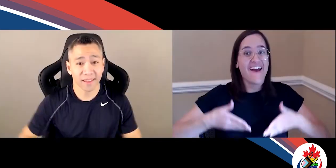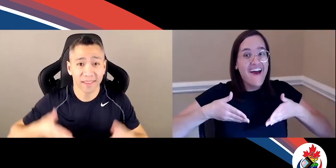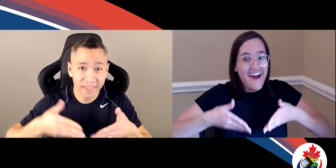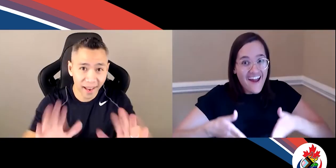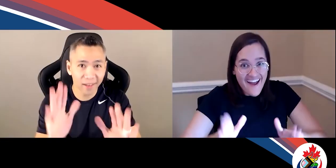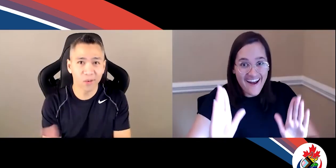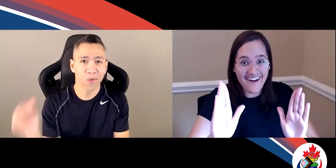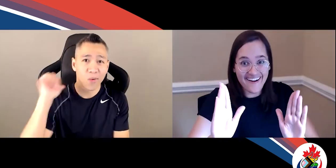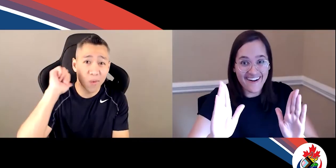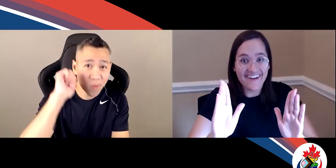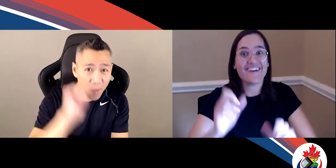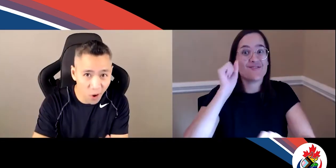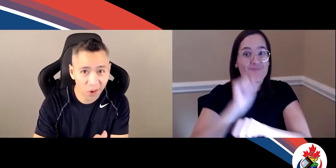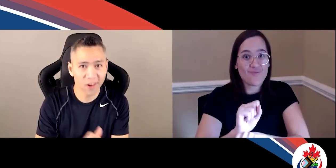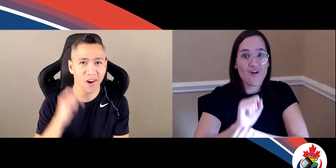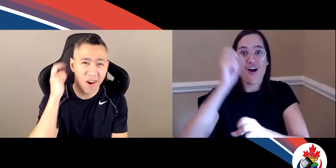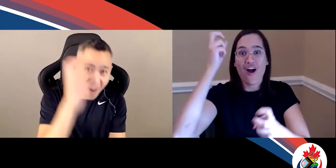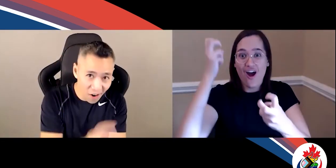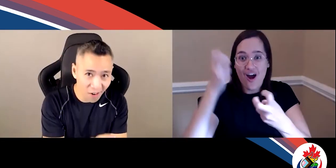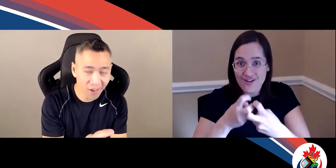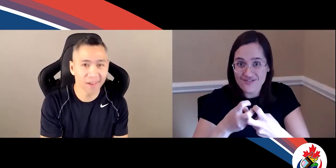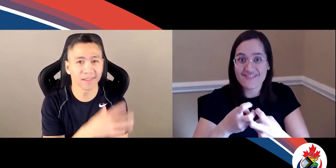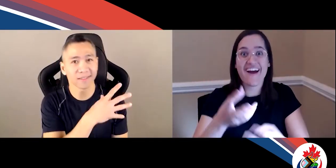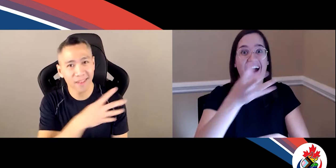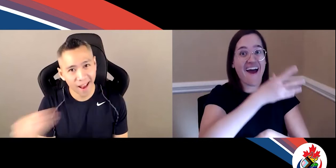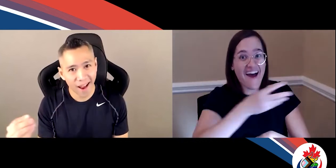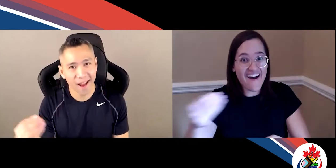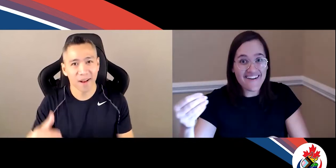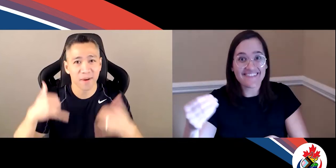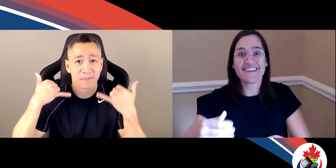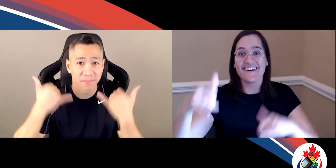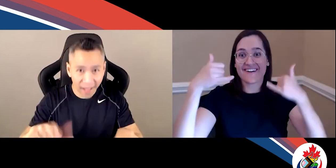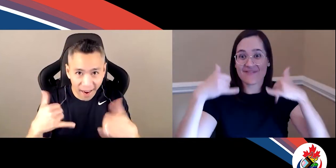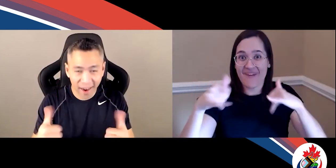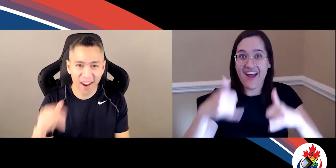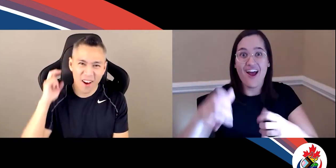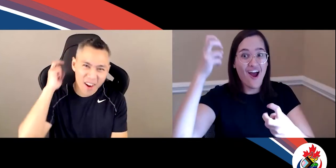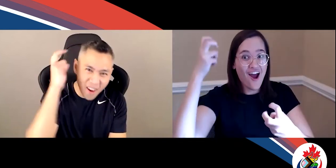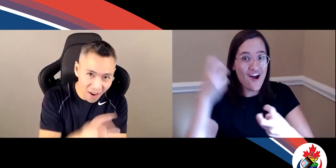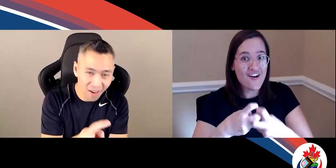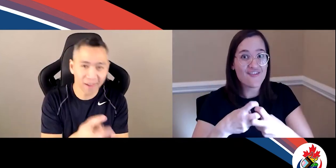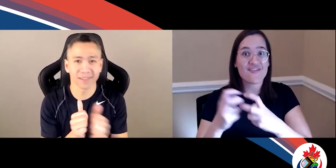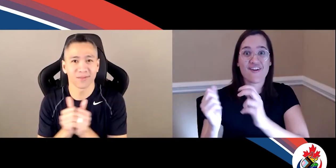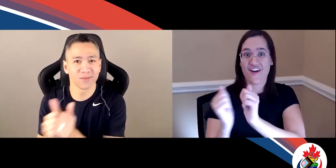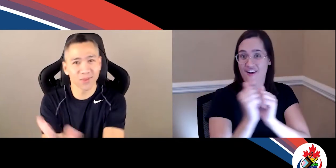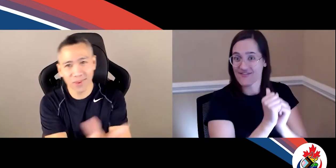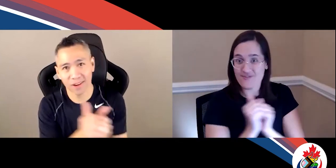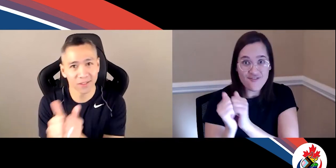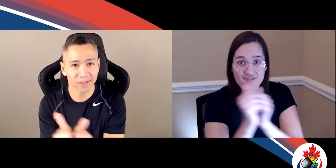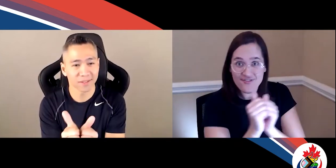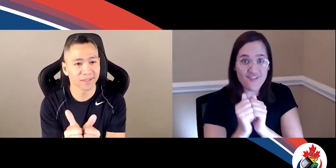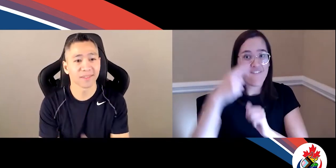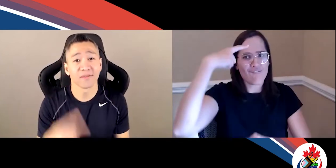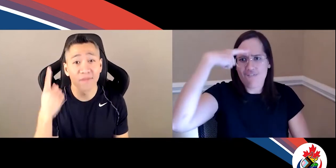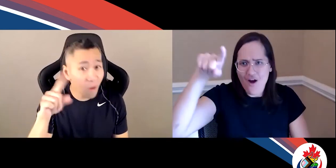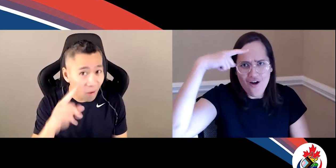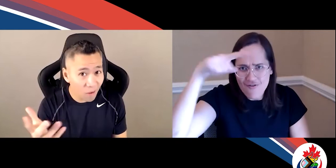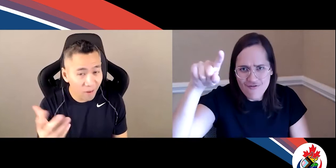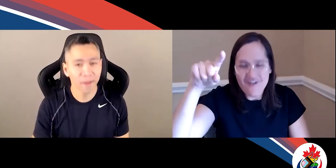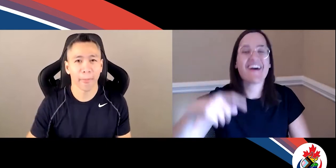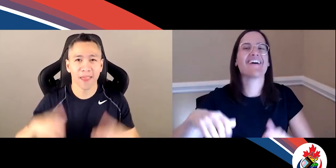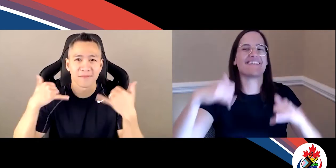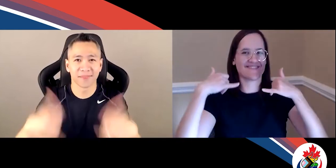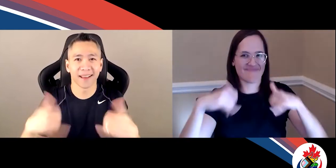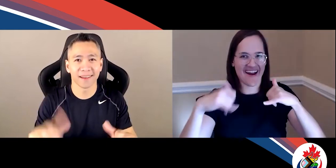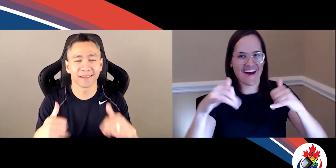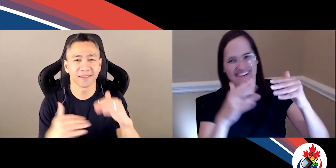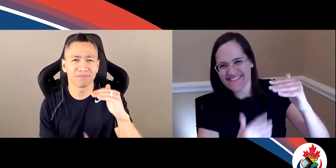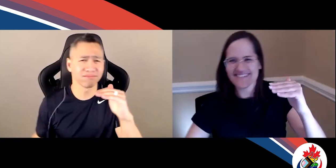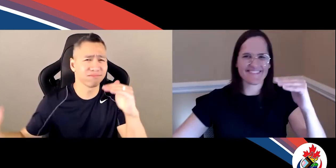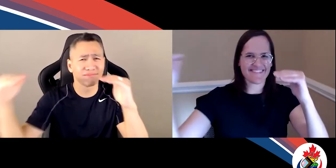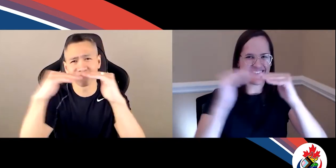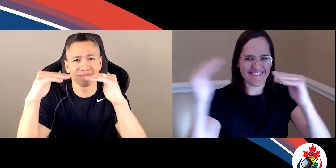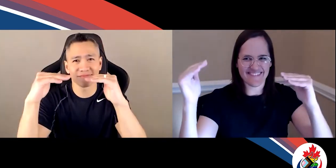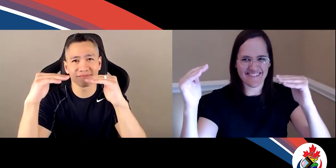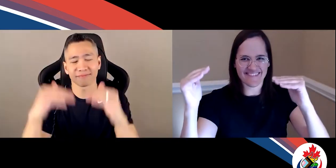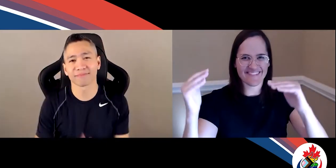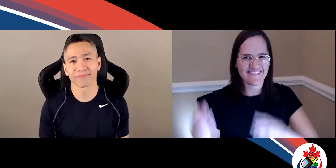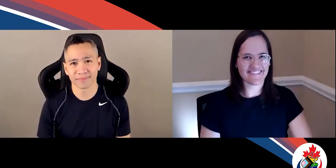Let’s work hard and play hard together to make the playing field level.